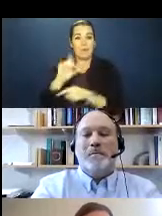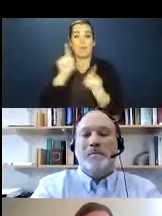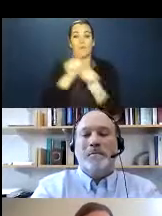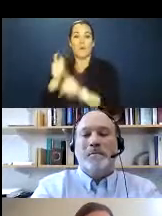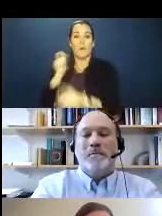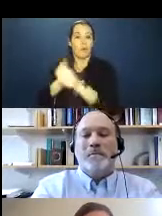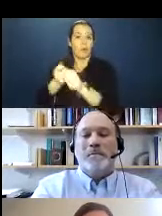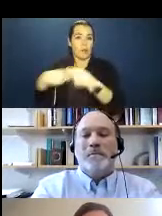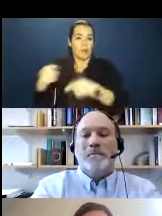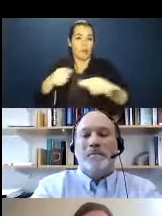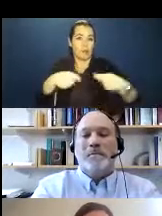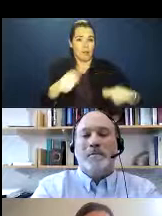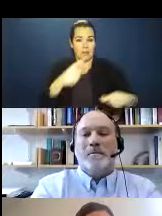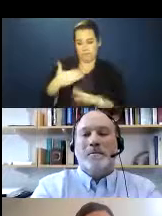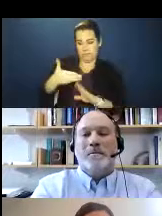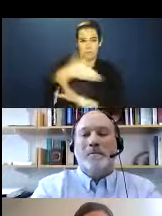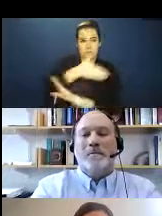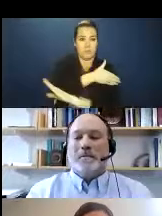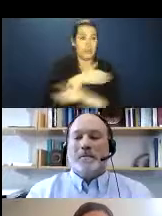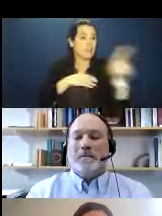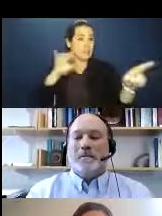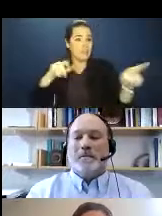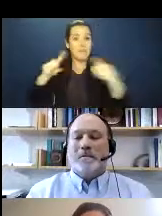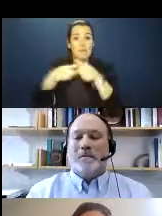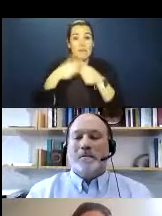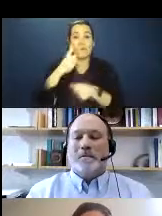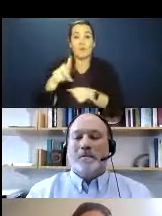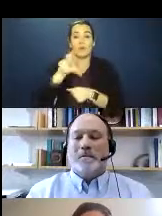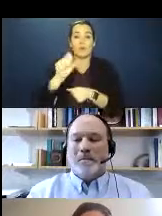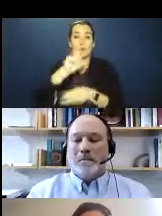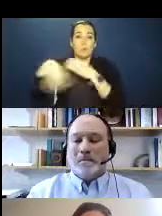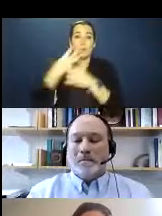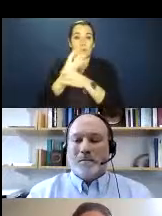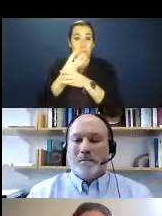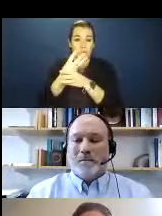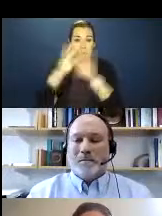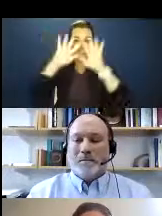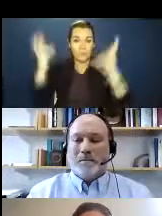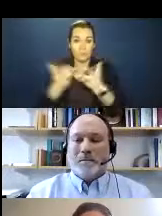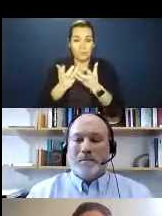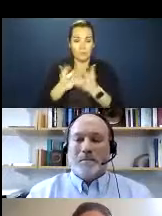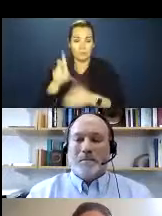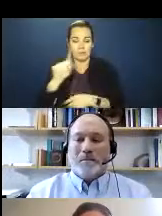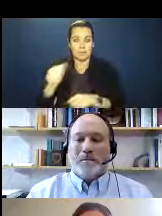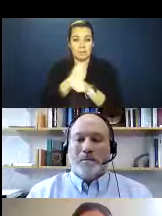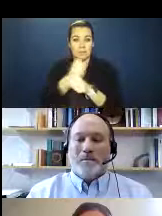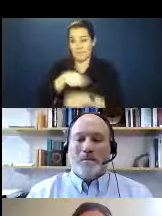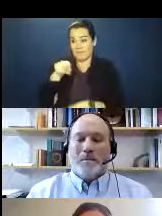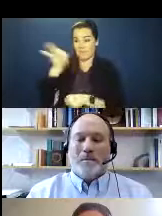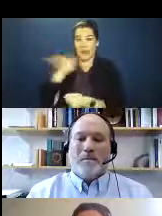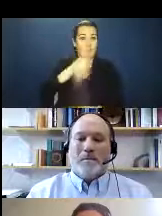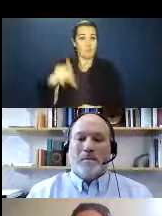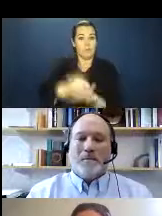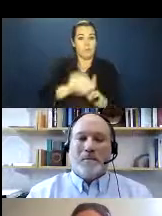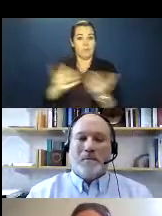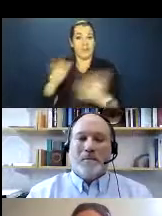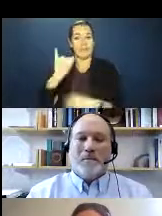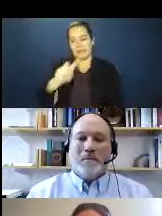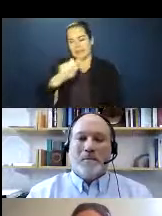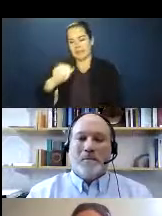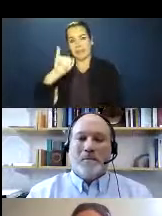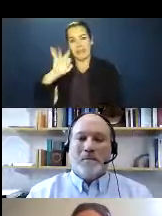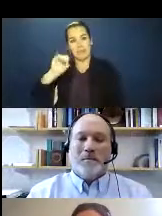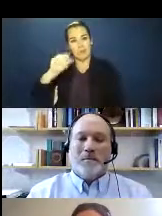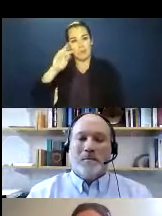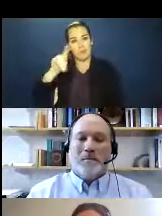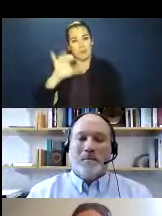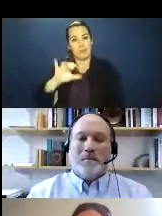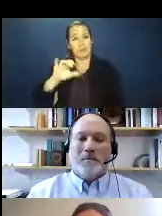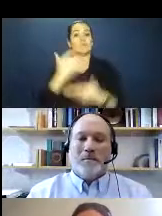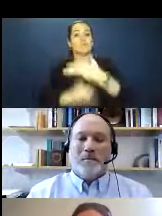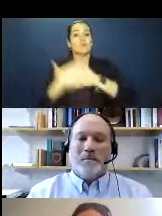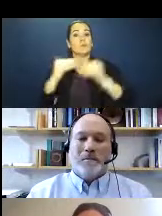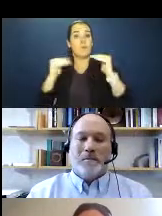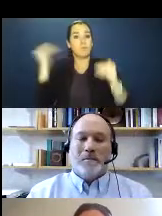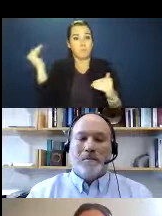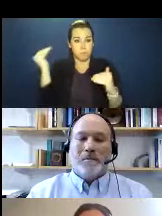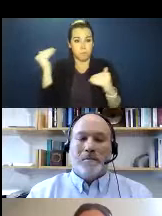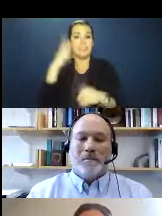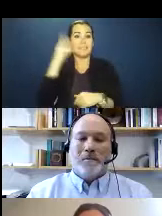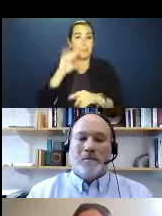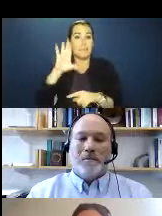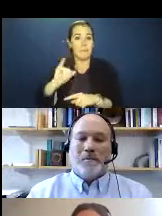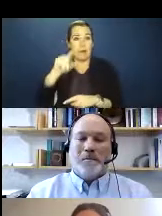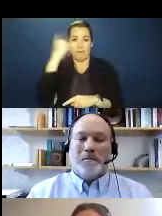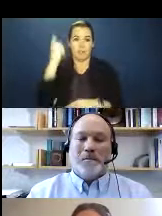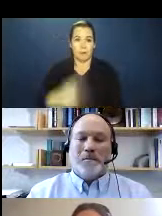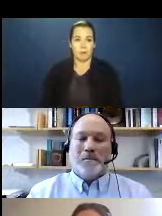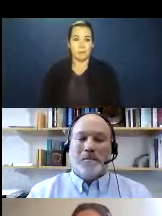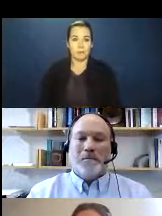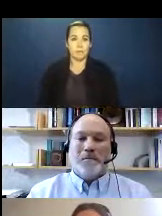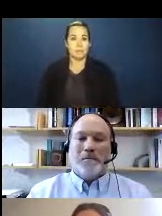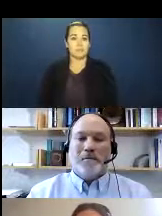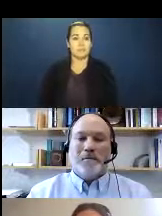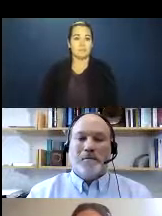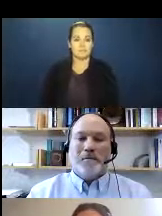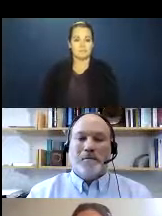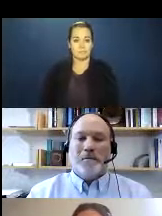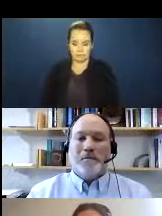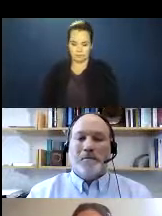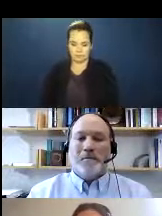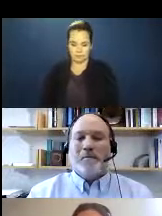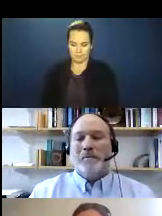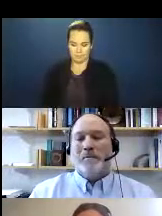Thank you very much. I'm Marisa and I'm excited to present the numbers for this year's rural infographic. If you could advance the slide. Thank you. Just as kind of a background, the statistics and demographics RRTC team will make a new infographic each year and will